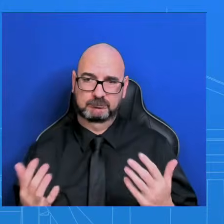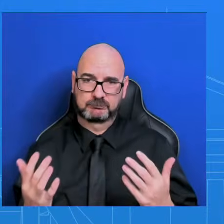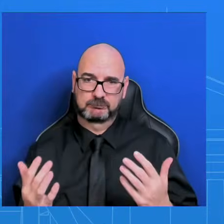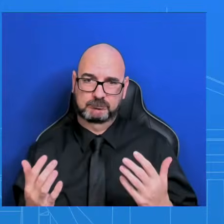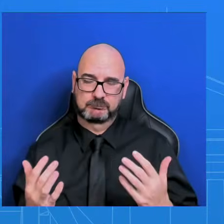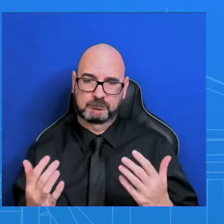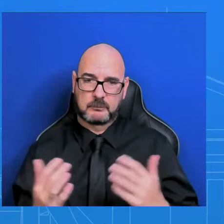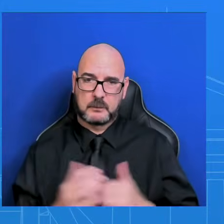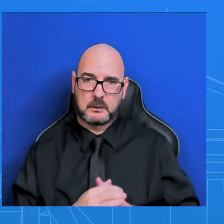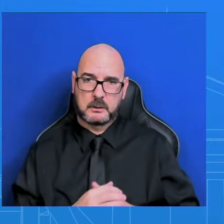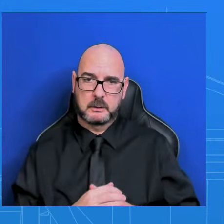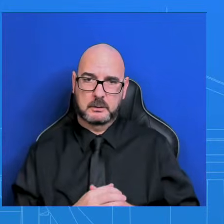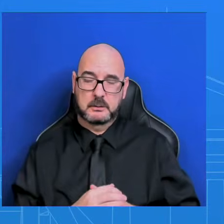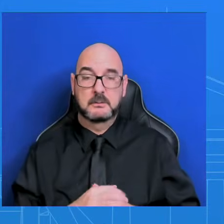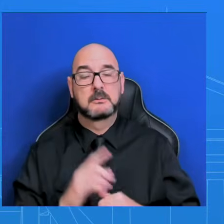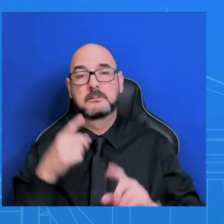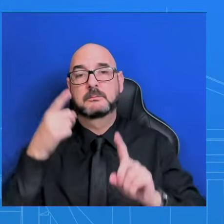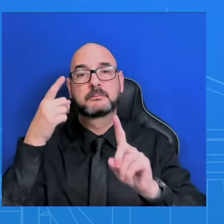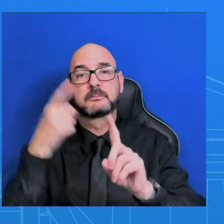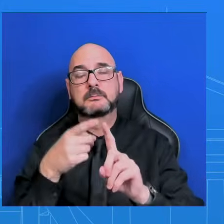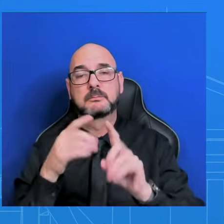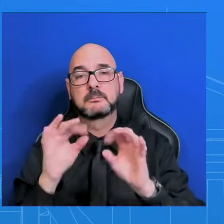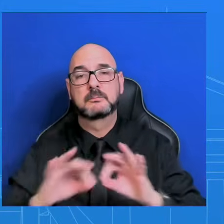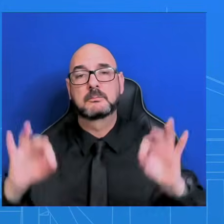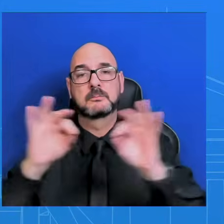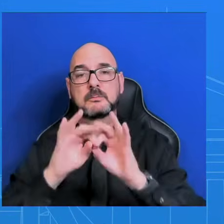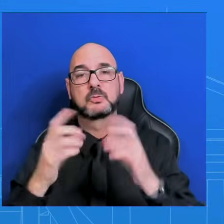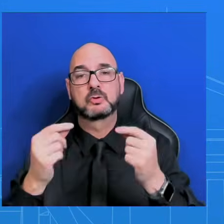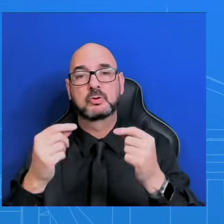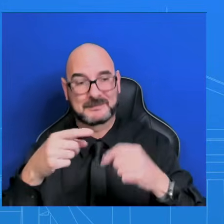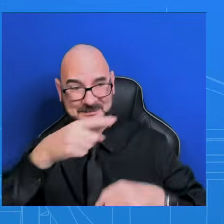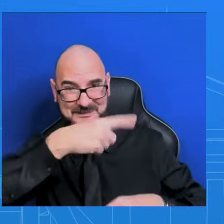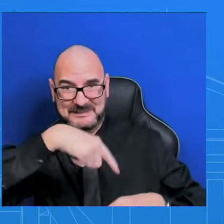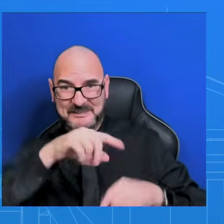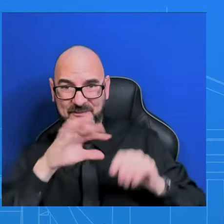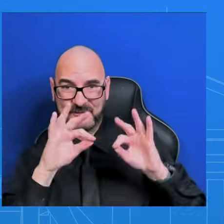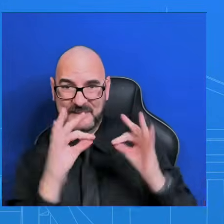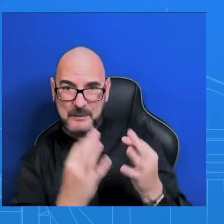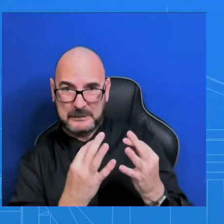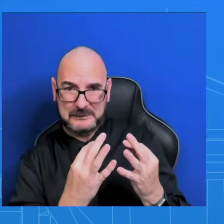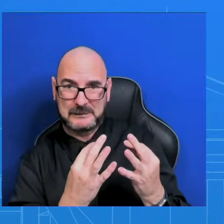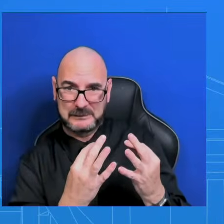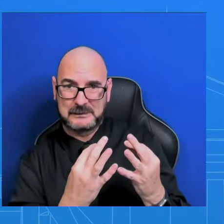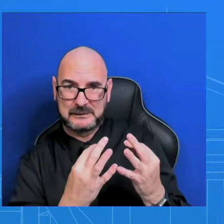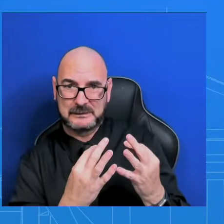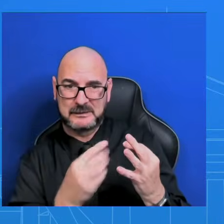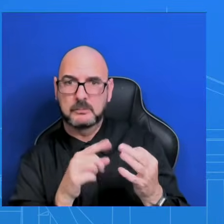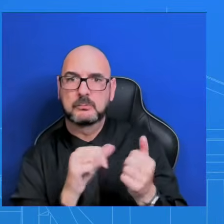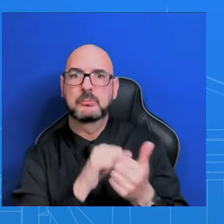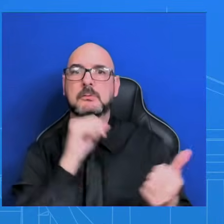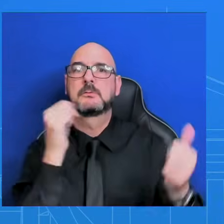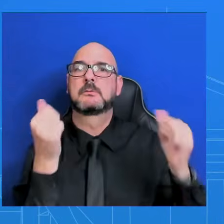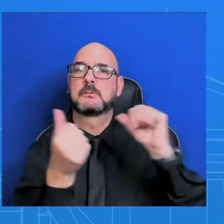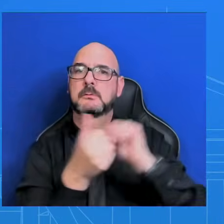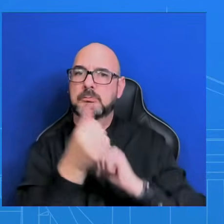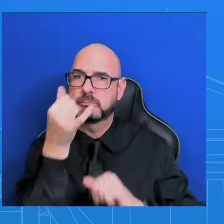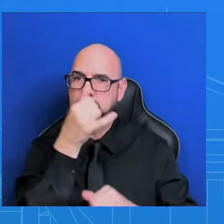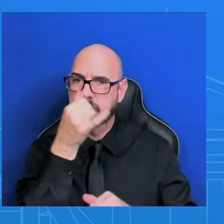that these families were able -- in Uvalde were able to turn things around. And they put -- they -- they turned their pain into purpose